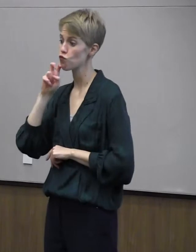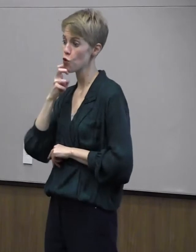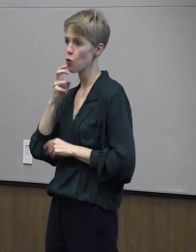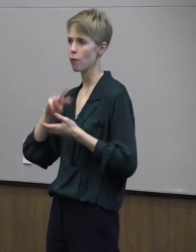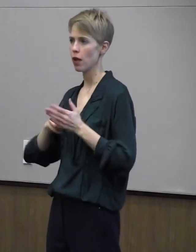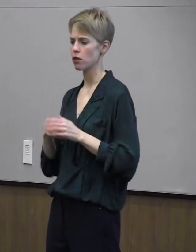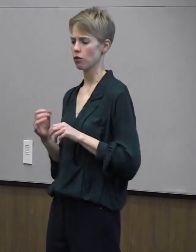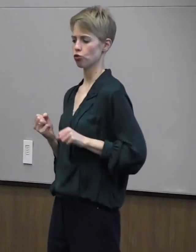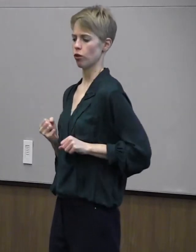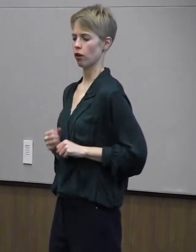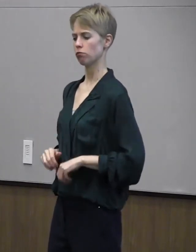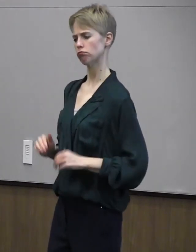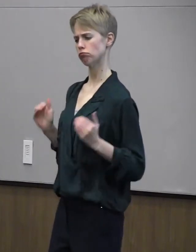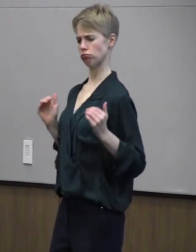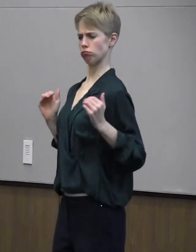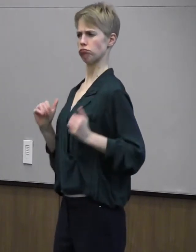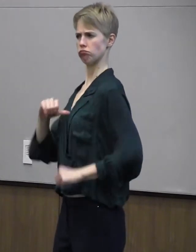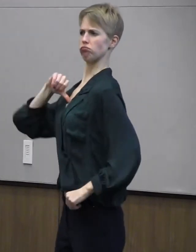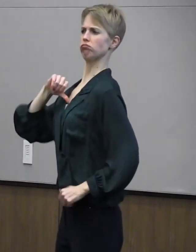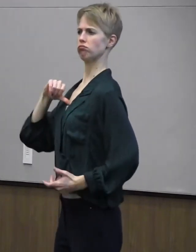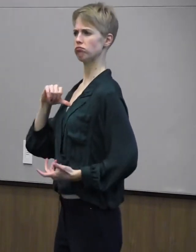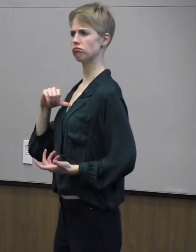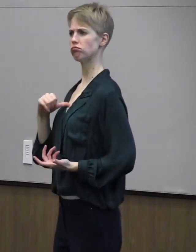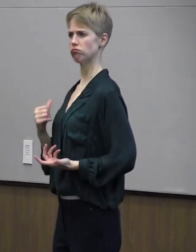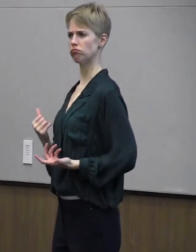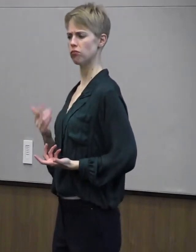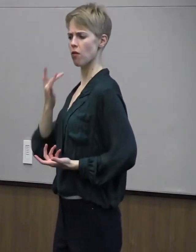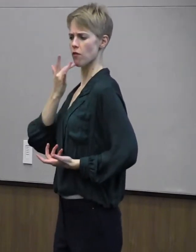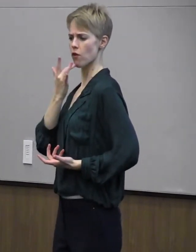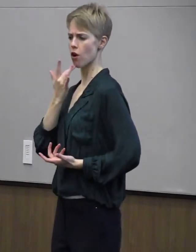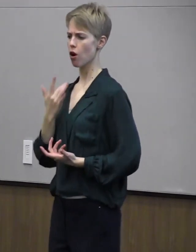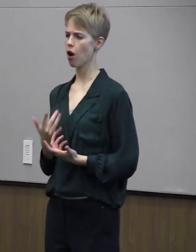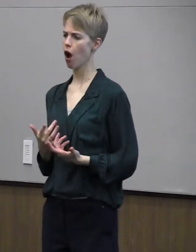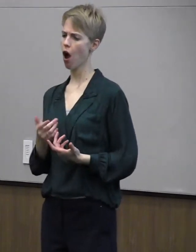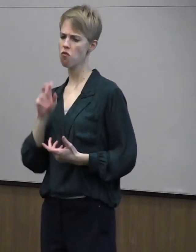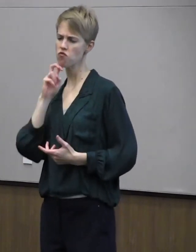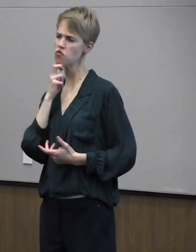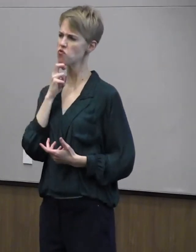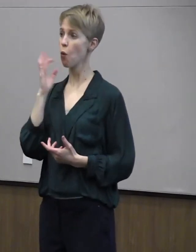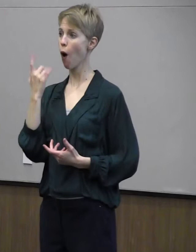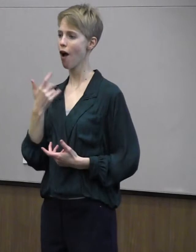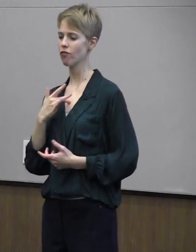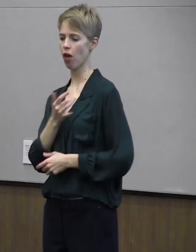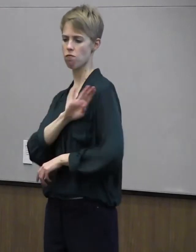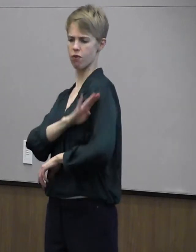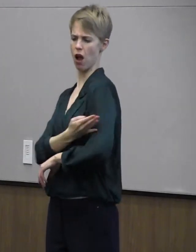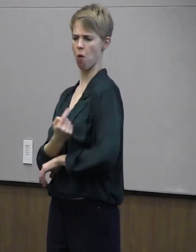position and choose to exercise it when they feel they have some power. Even if